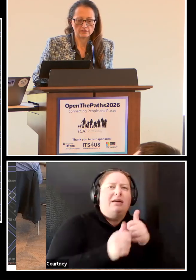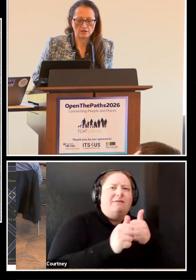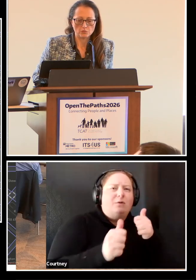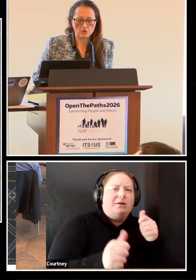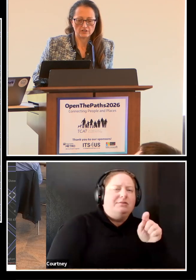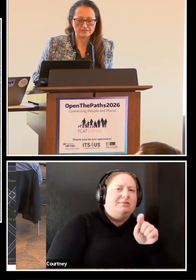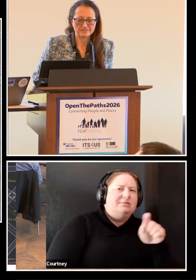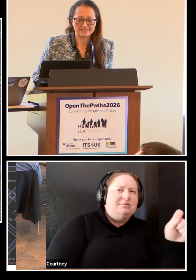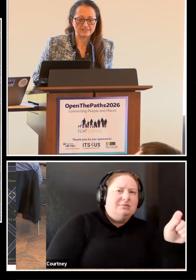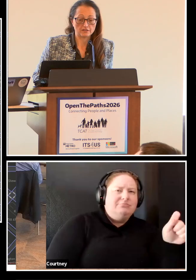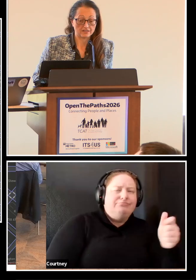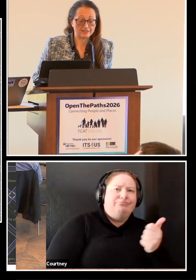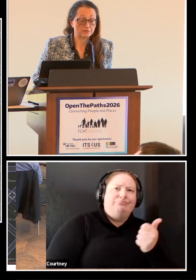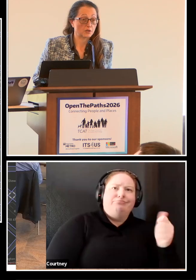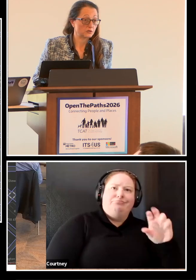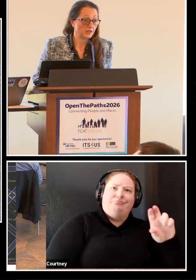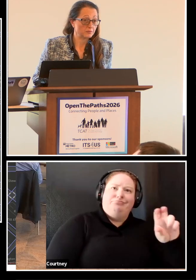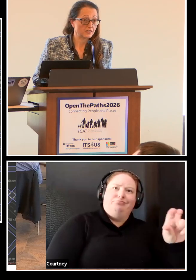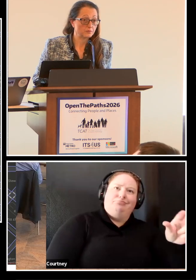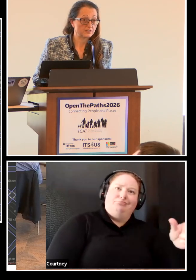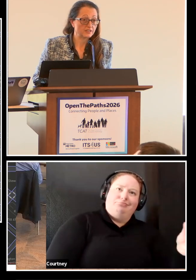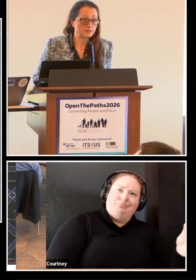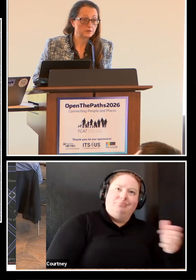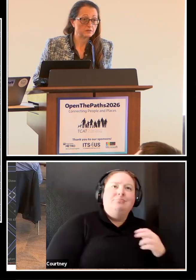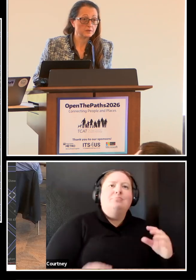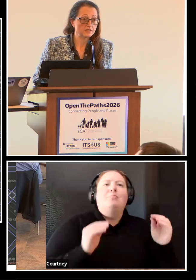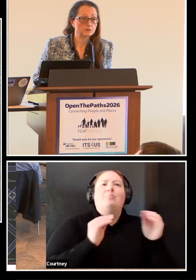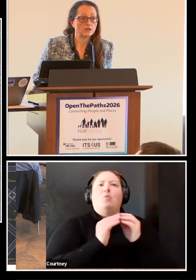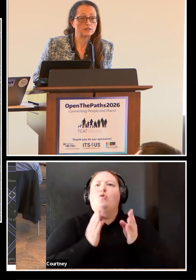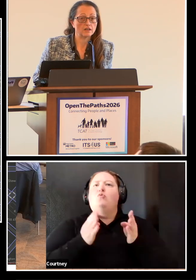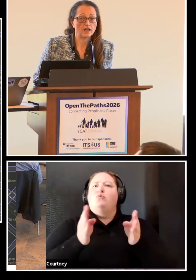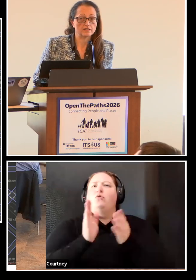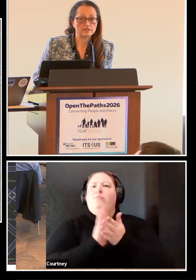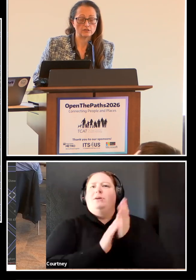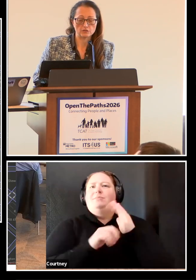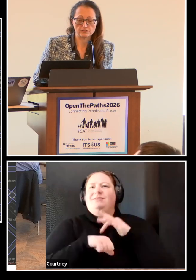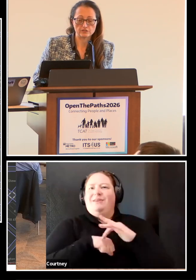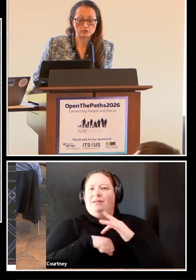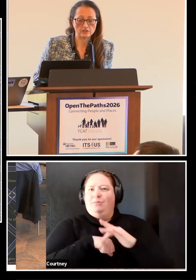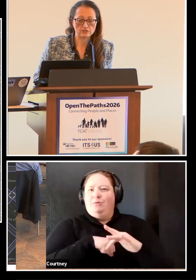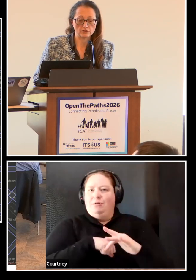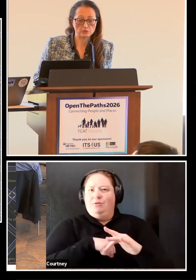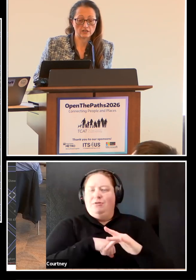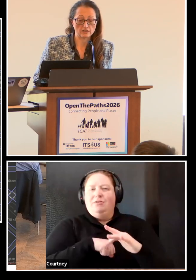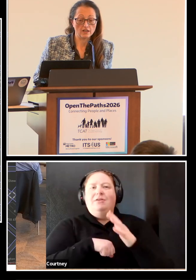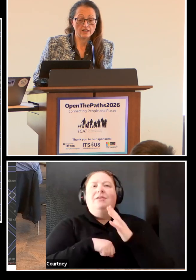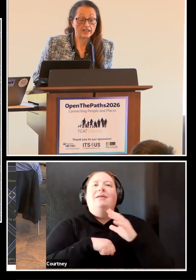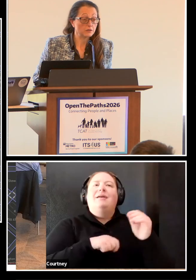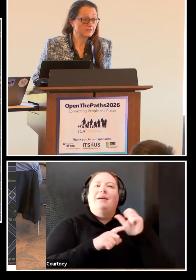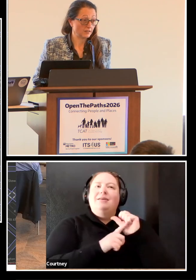a lot more of the the roadway becomes available to me as well as those situations where it will